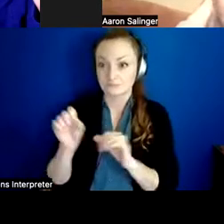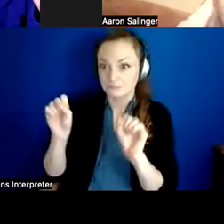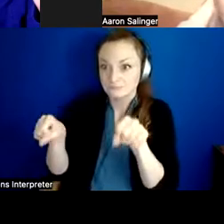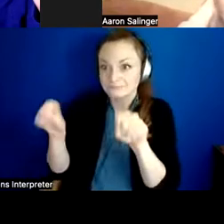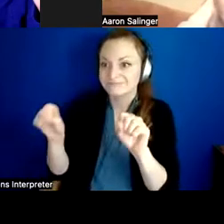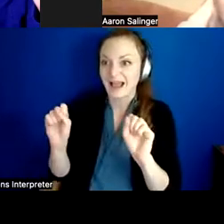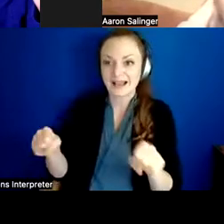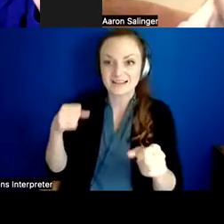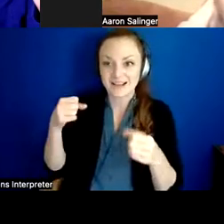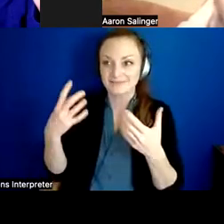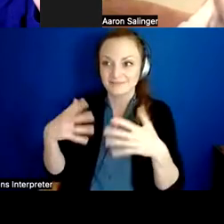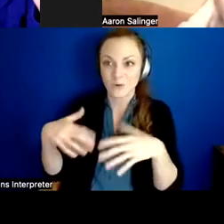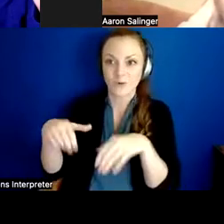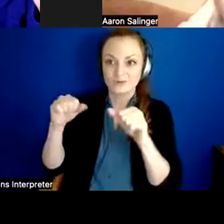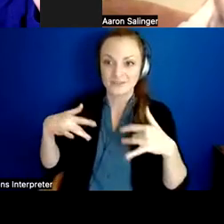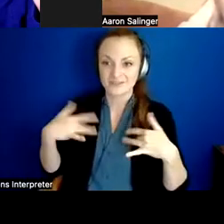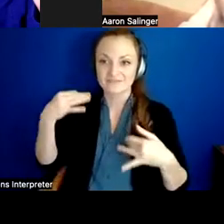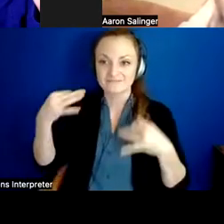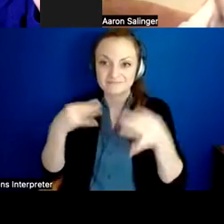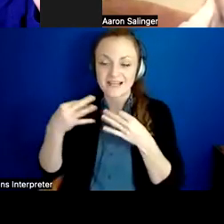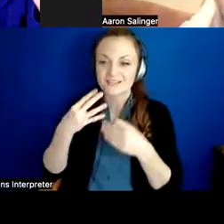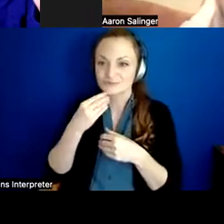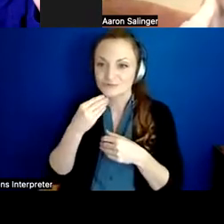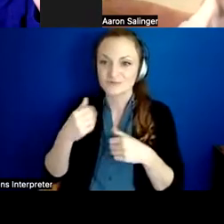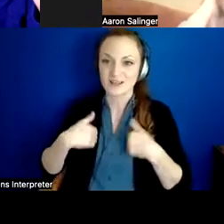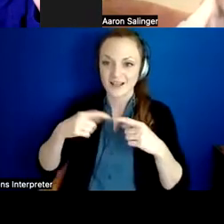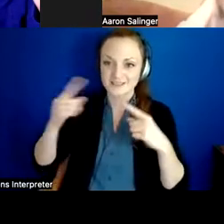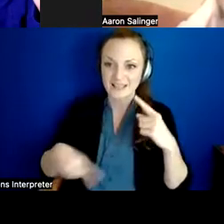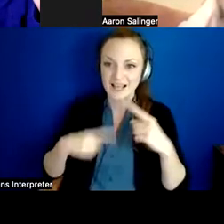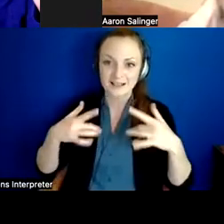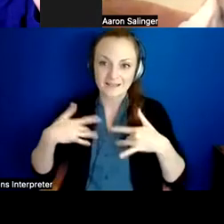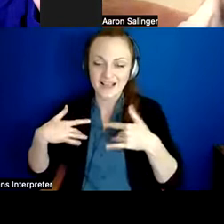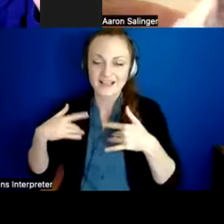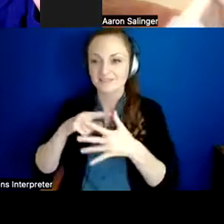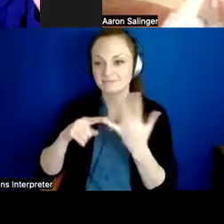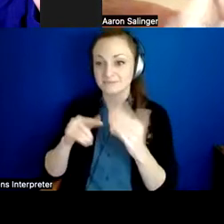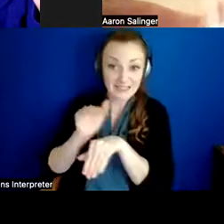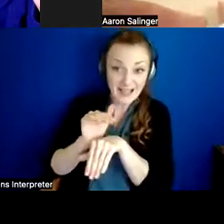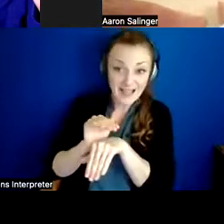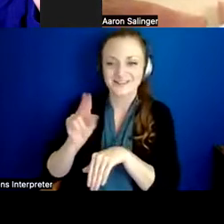I don't get us tonight. 20:00:23 But yeah, part 2 part 2: Yeah. The